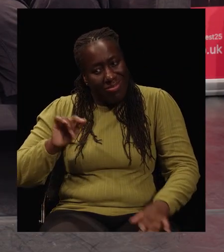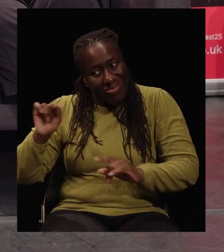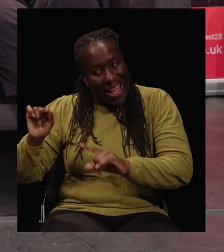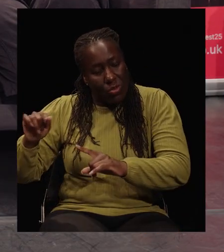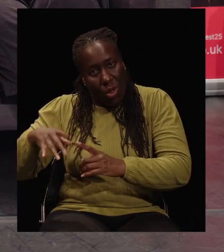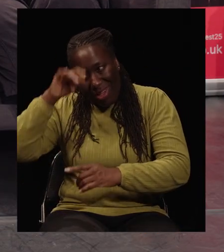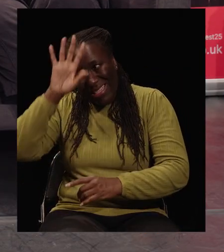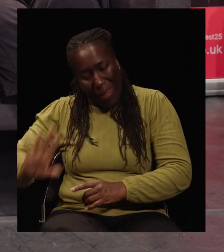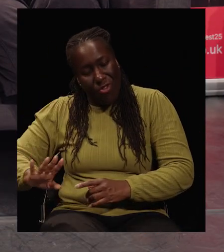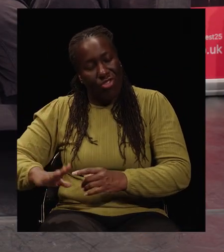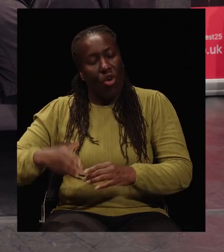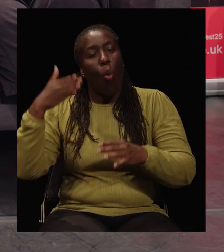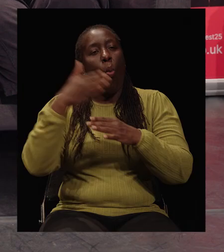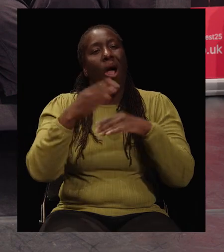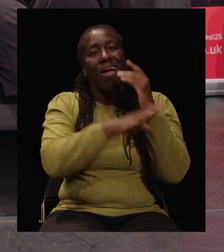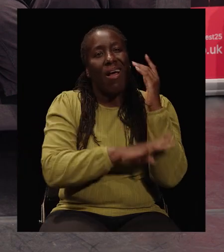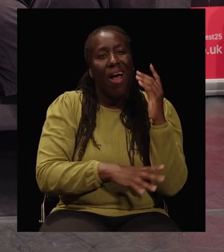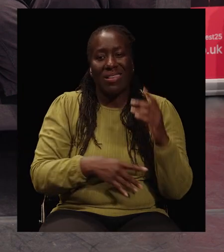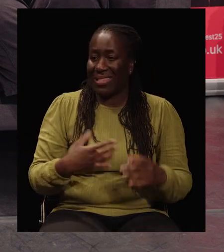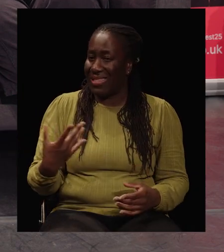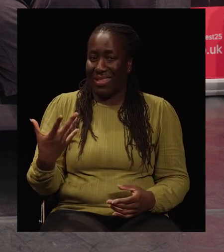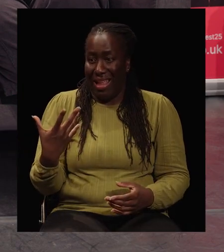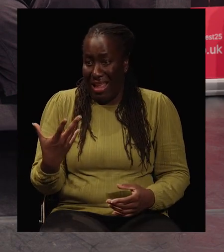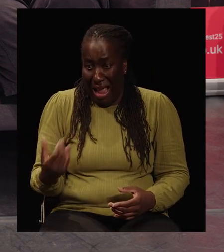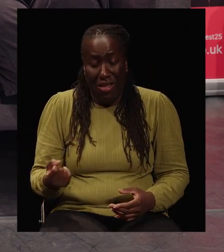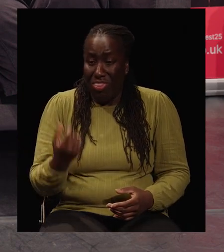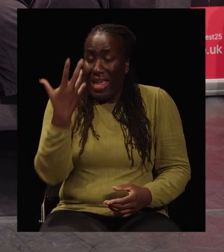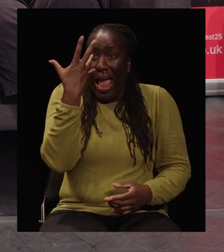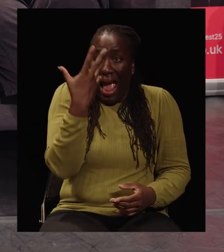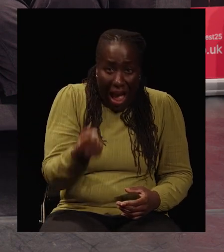that you come from nothing and you've got nothing underpinning you as well.